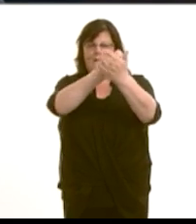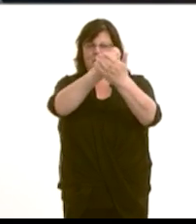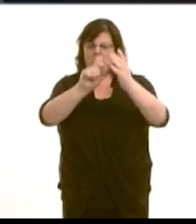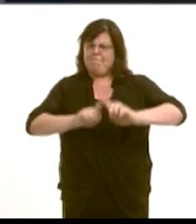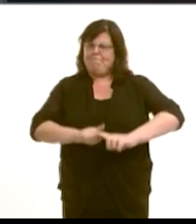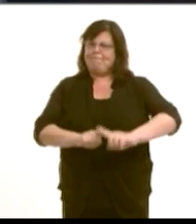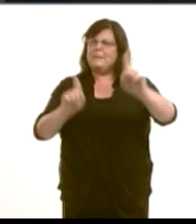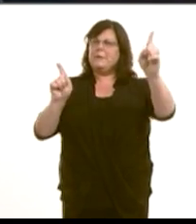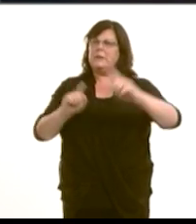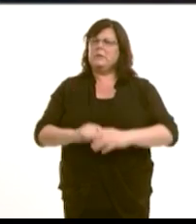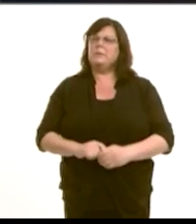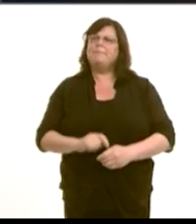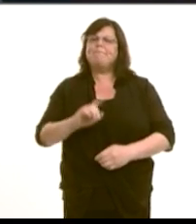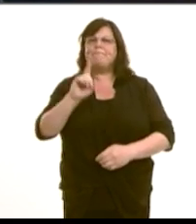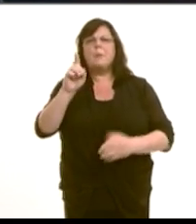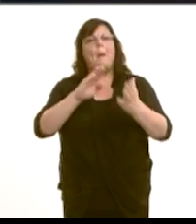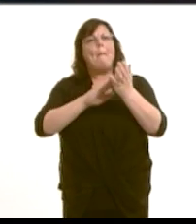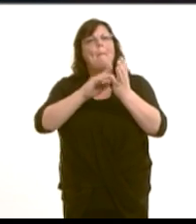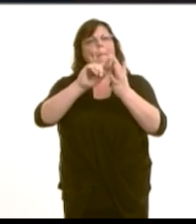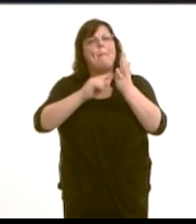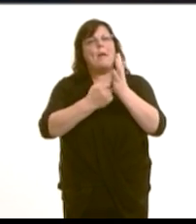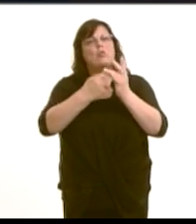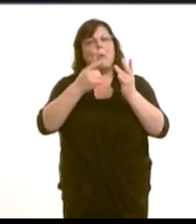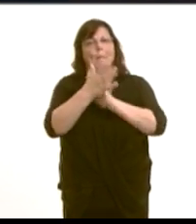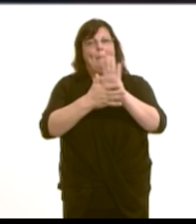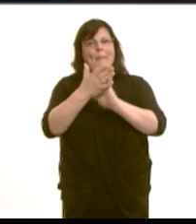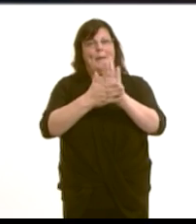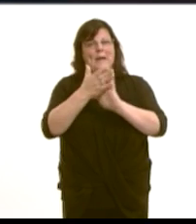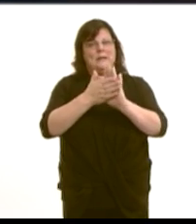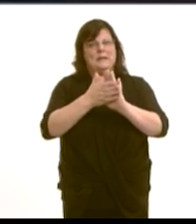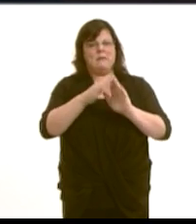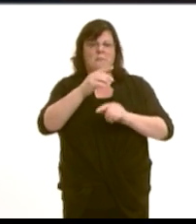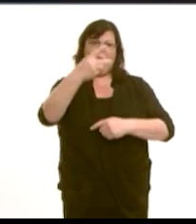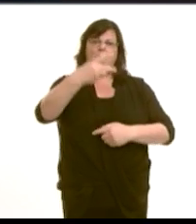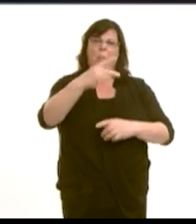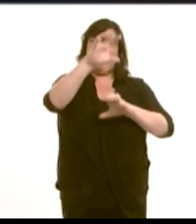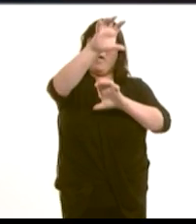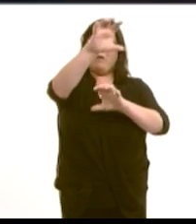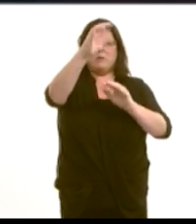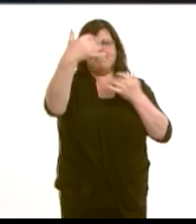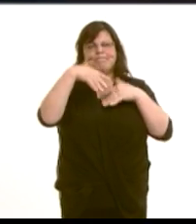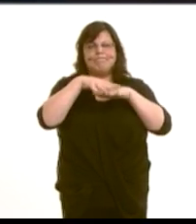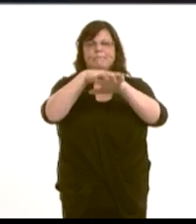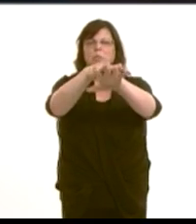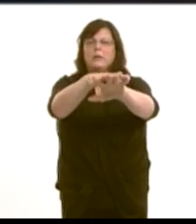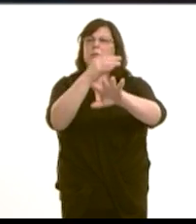And the metro does give us a chance to integrate the economic future of these two very important parts of the south Wales economy.